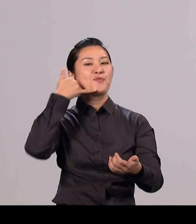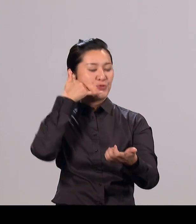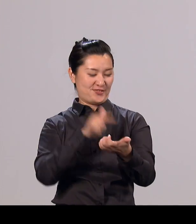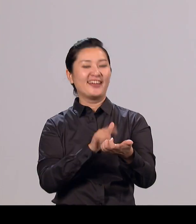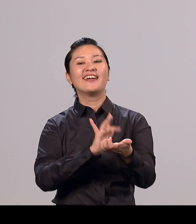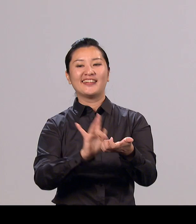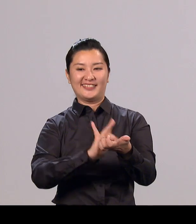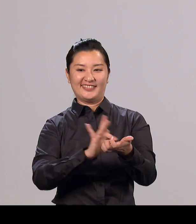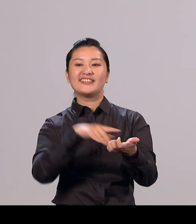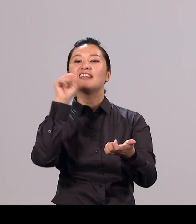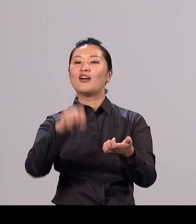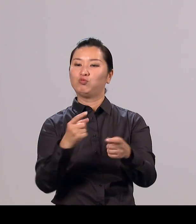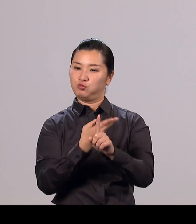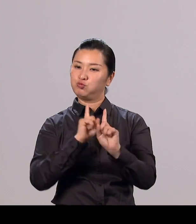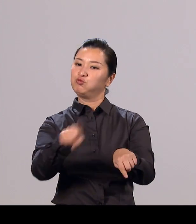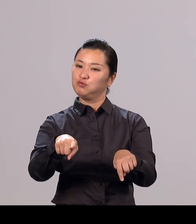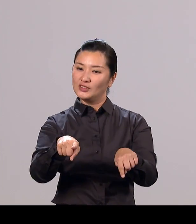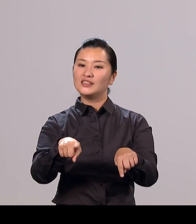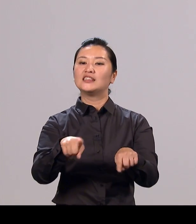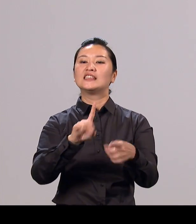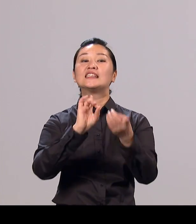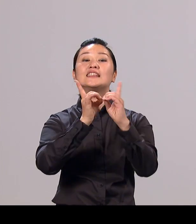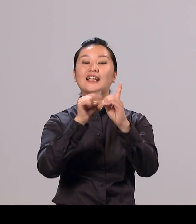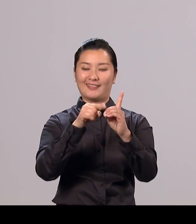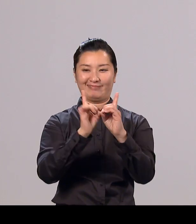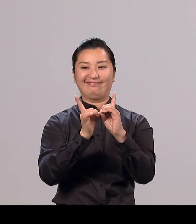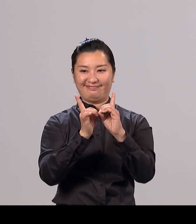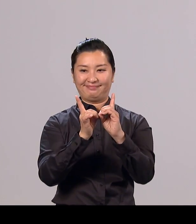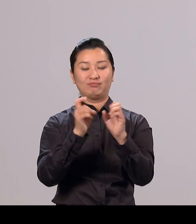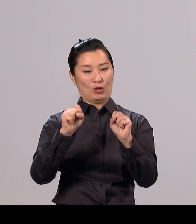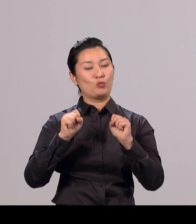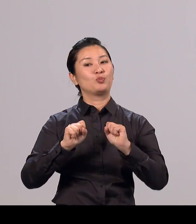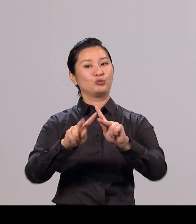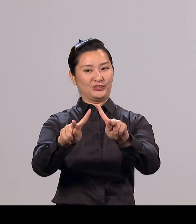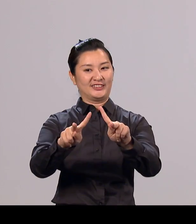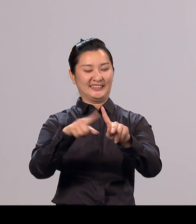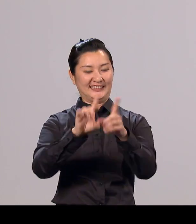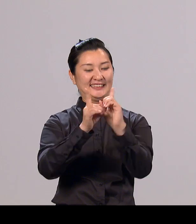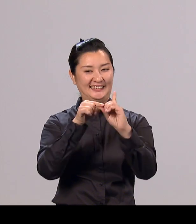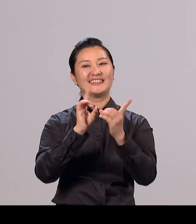And I think there are opportunities in digital. It is virtual, it does not require large areas of land,